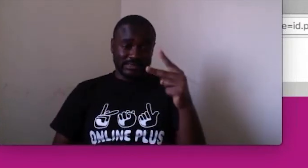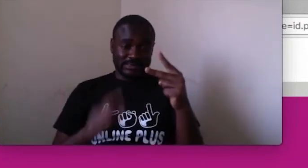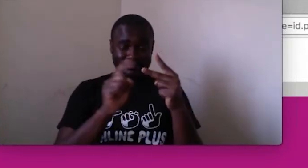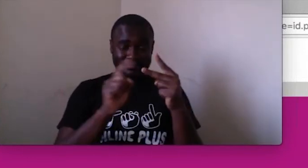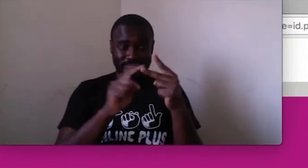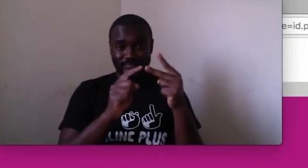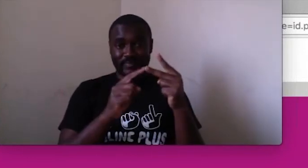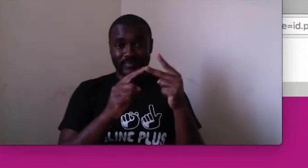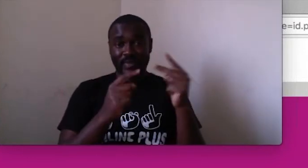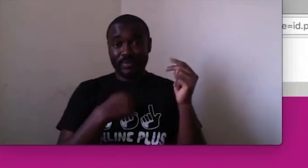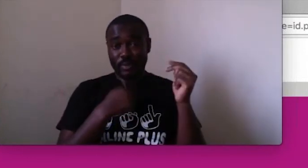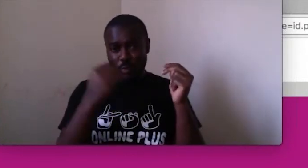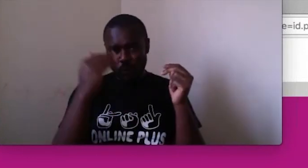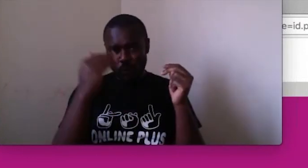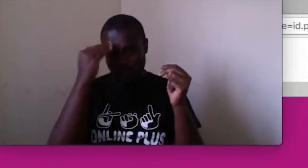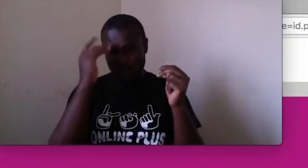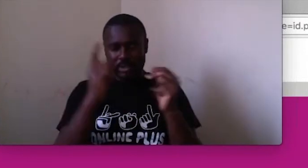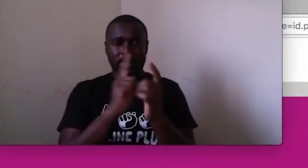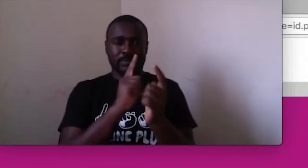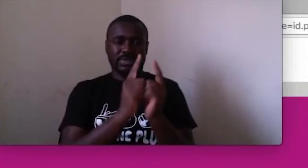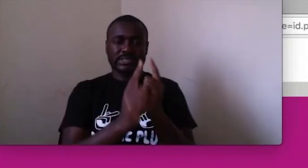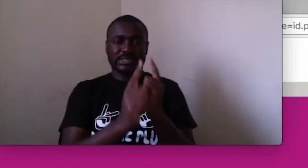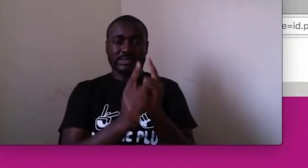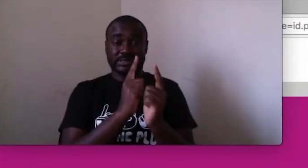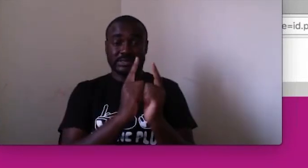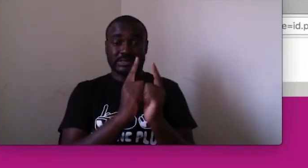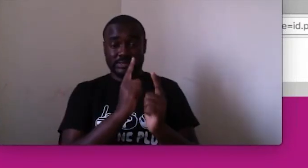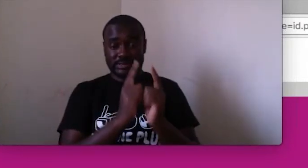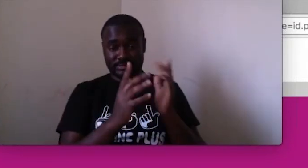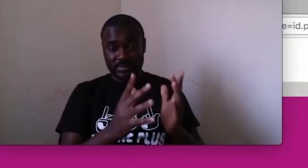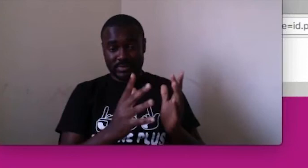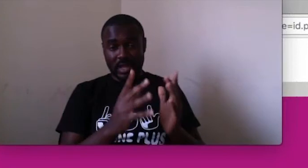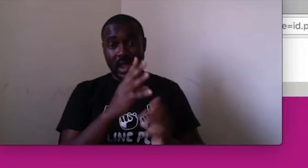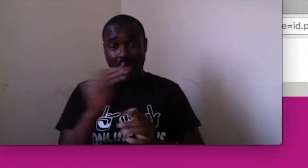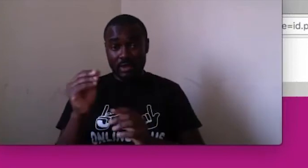I could earn my money the second thing I wish I knew